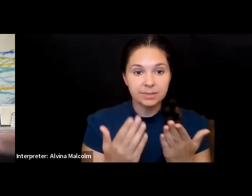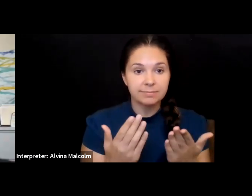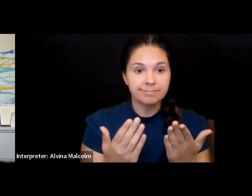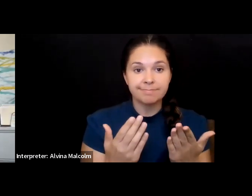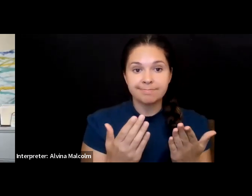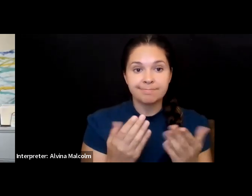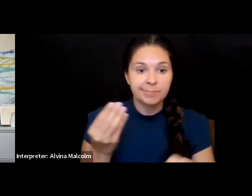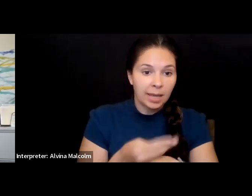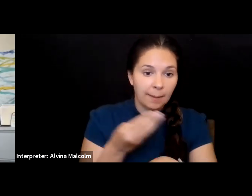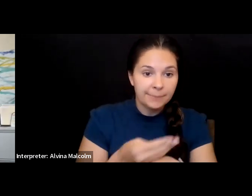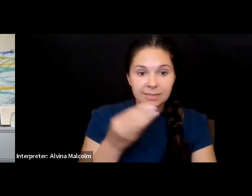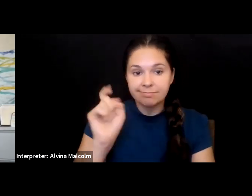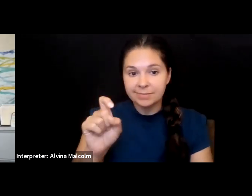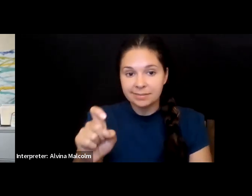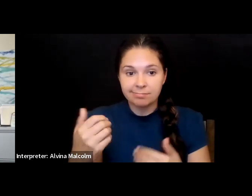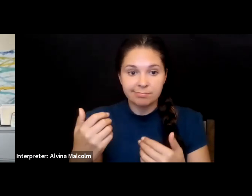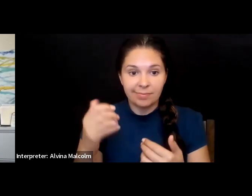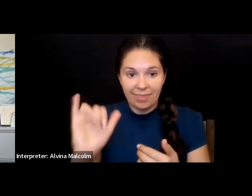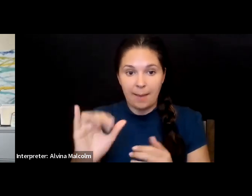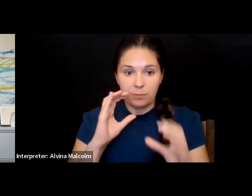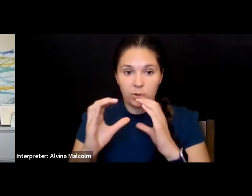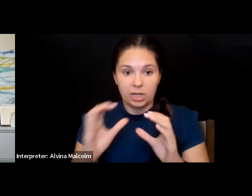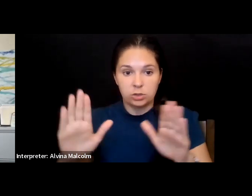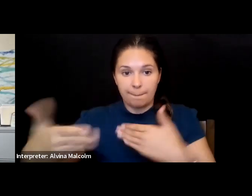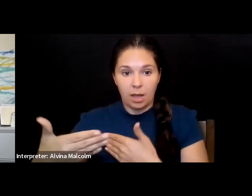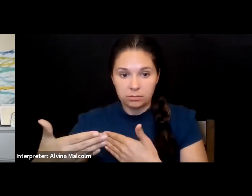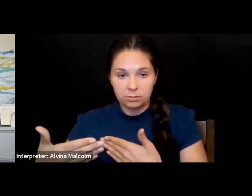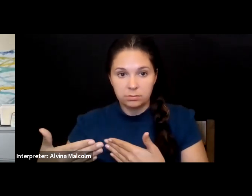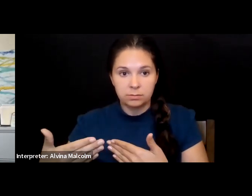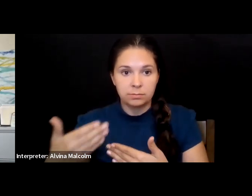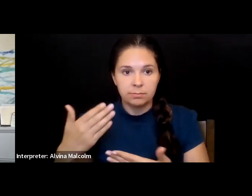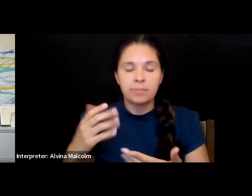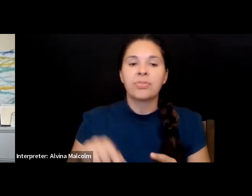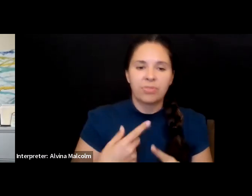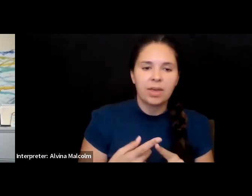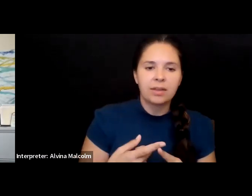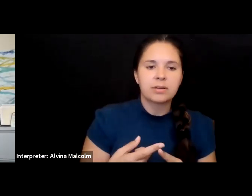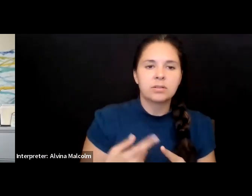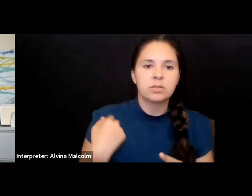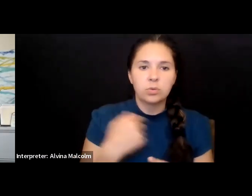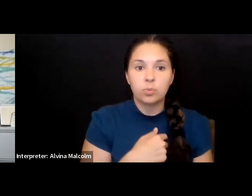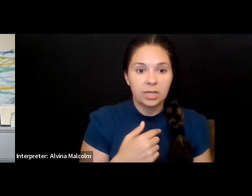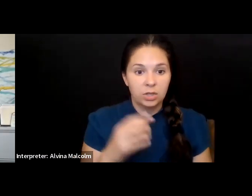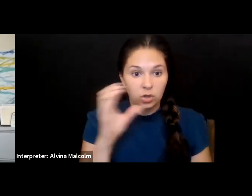They were of no use. We have communications boxes in a point. If a storm is coming to a specific area and